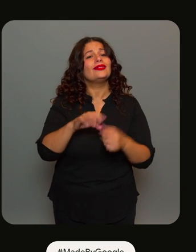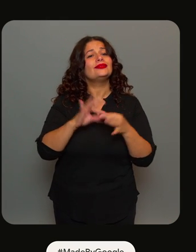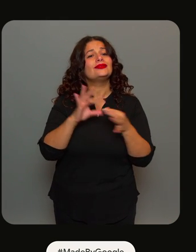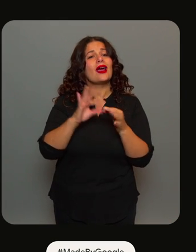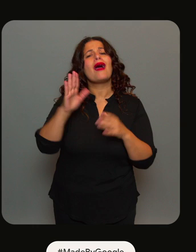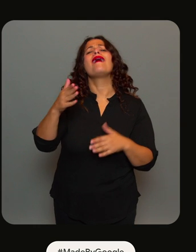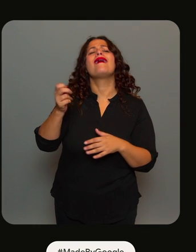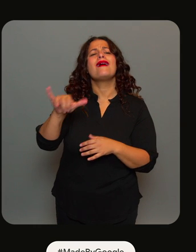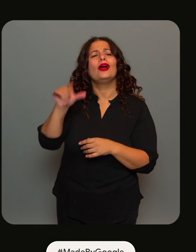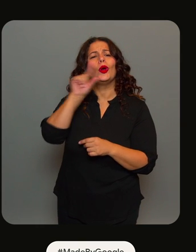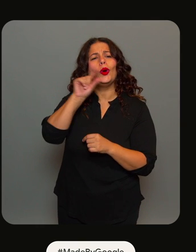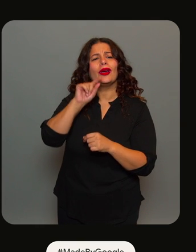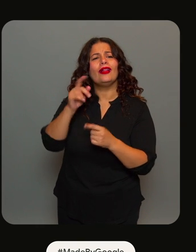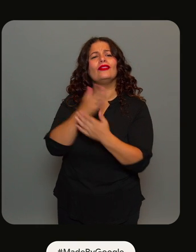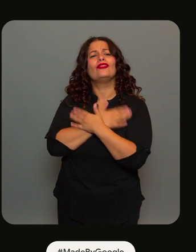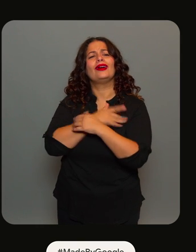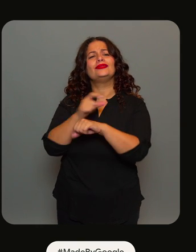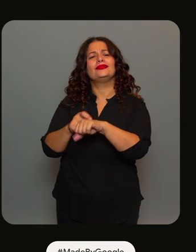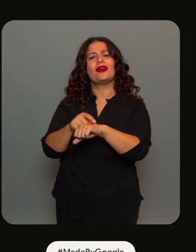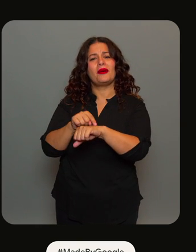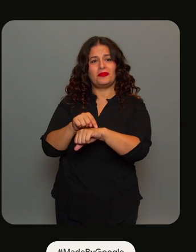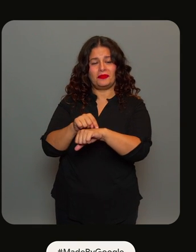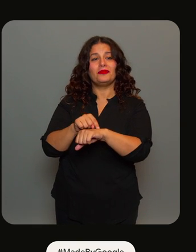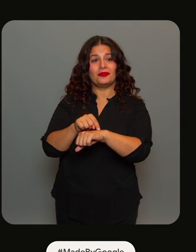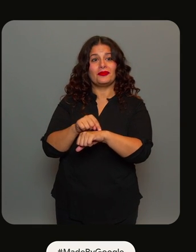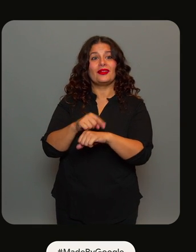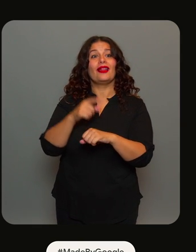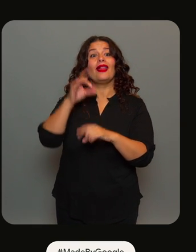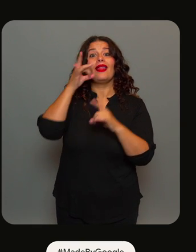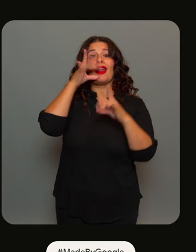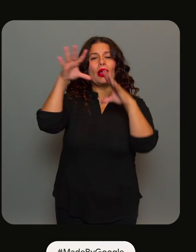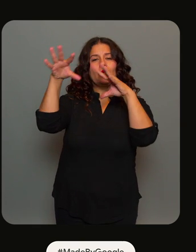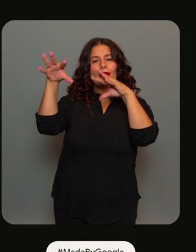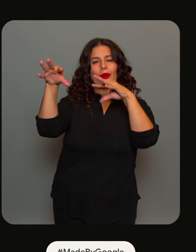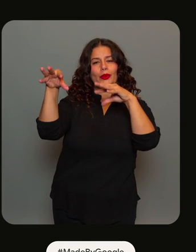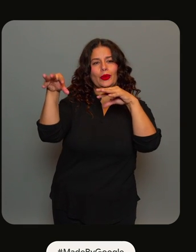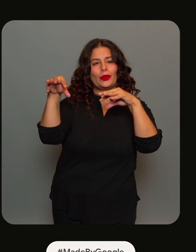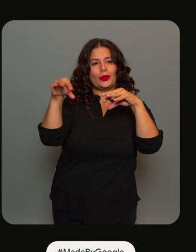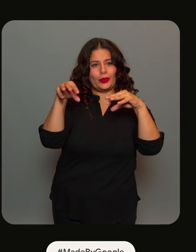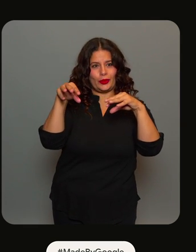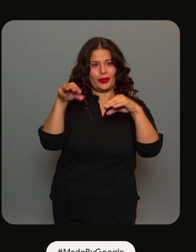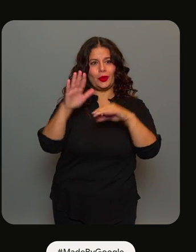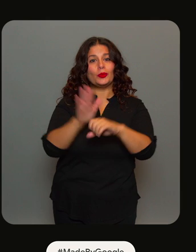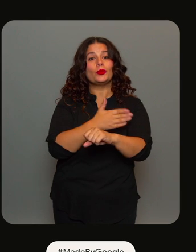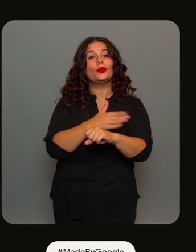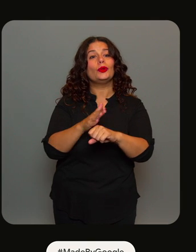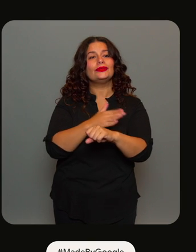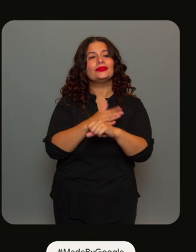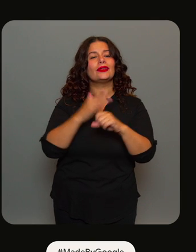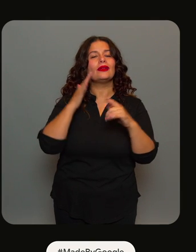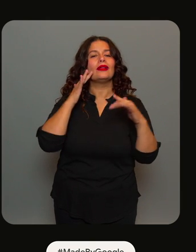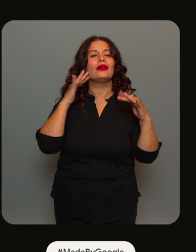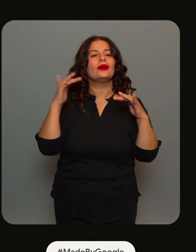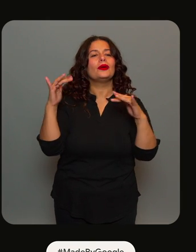And a custom routine can set the mood with your smart lights, and the calming sounds of your favorite playlist.